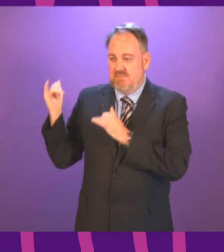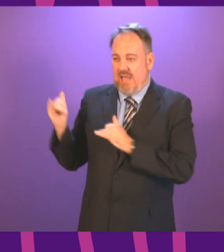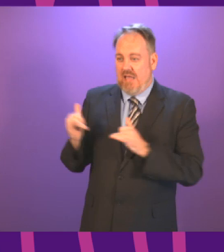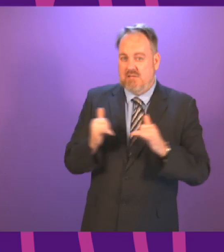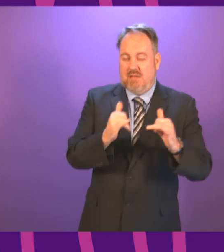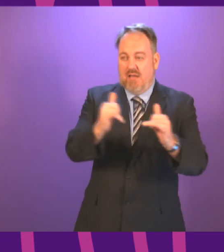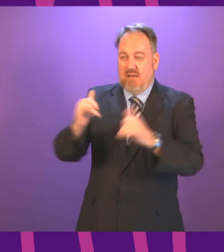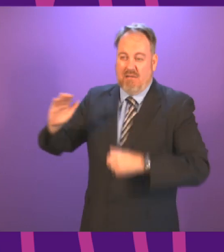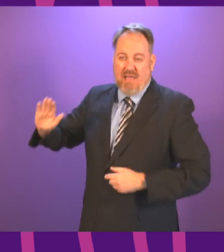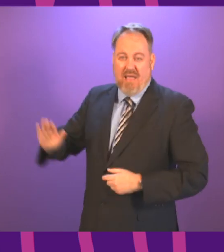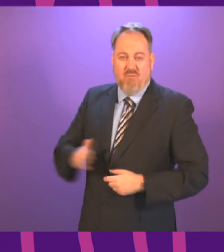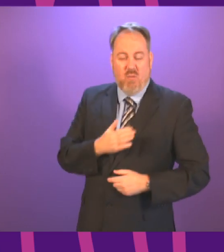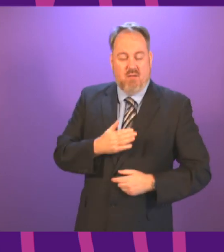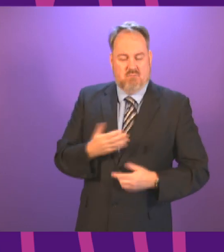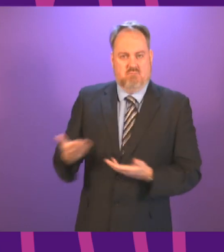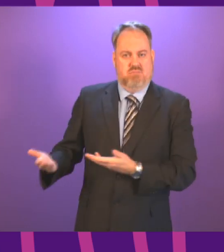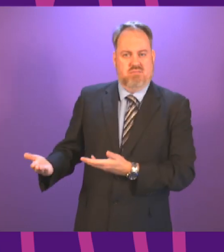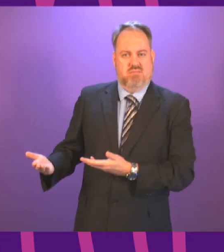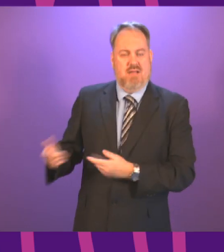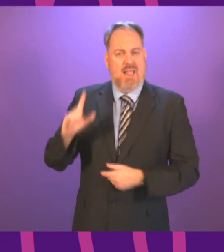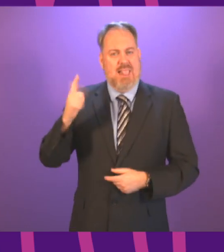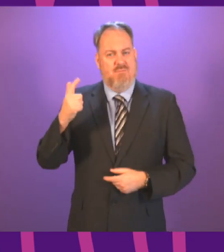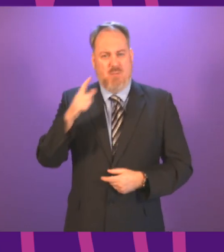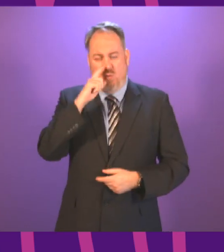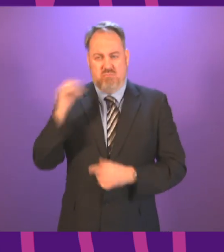over the weekend and if Liverpool is going to test half a million people, why are we